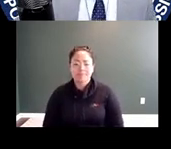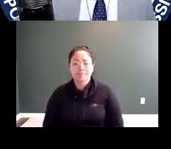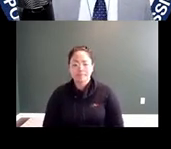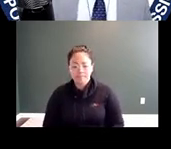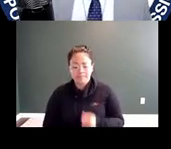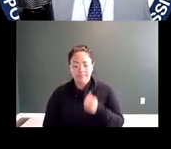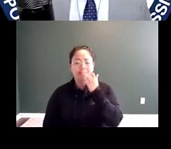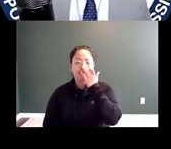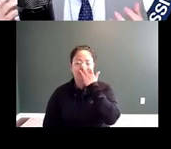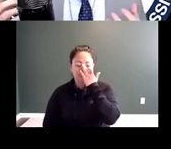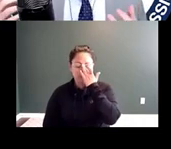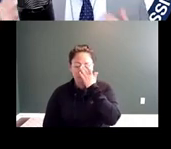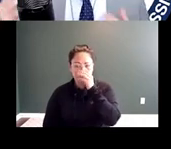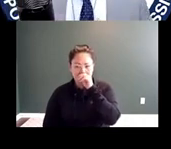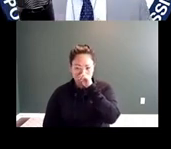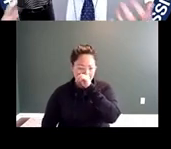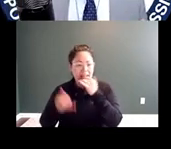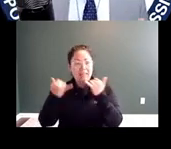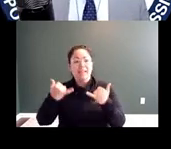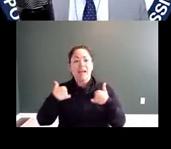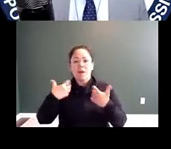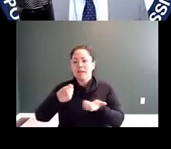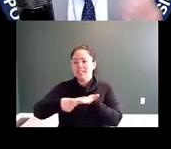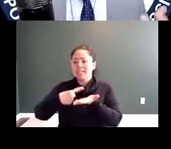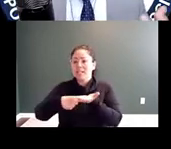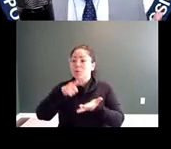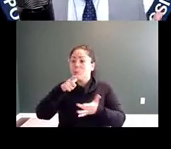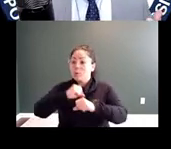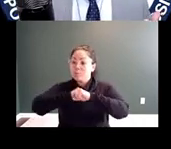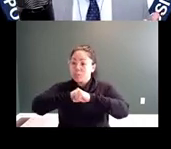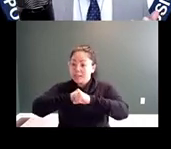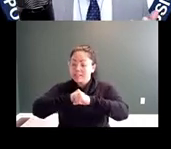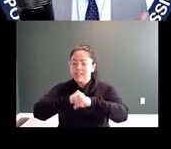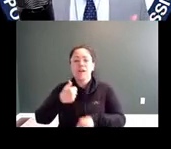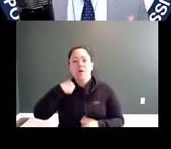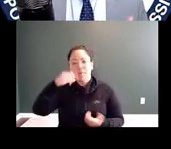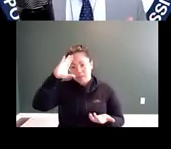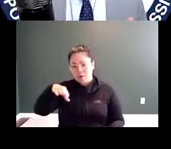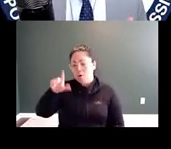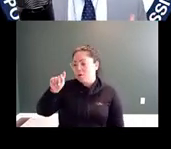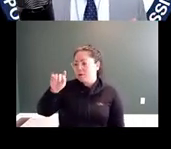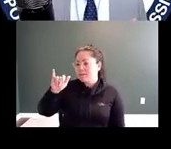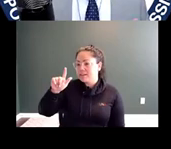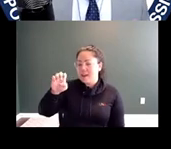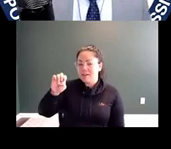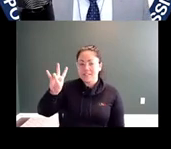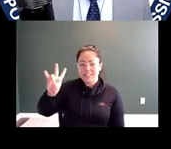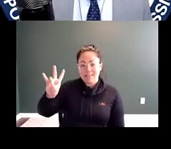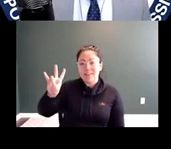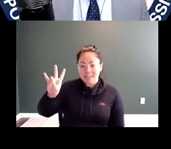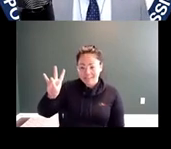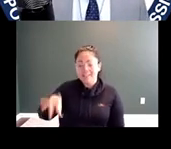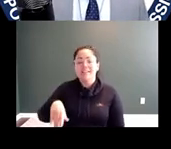So I want to talk now about who's protected, right? We know Title VII of the Civil Rights Act of 1964